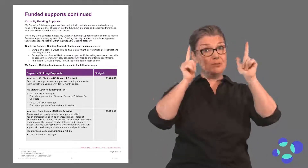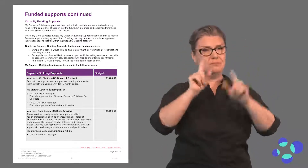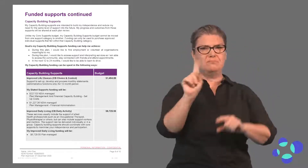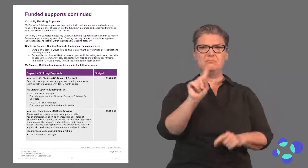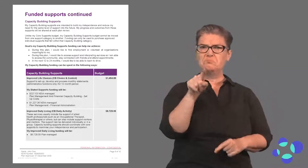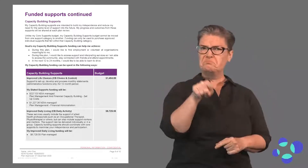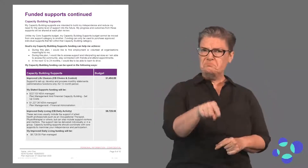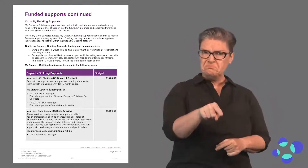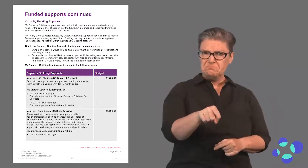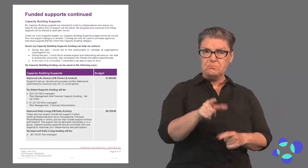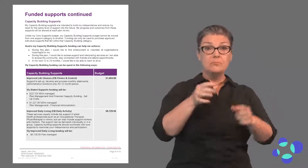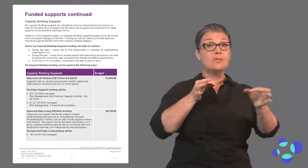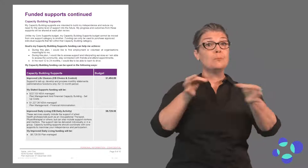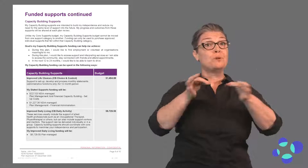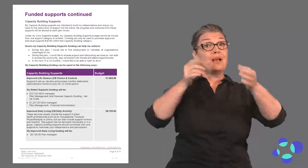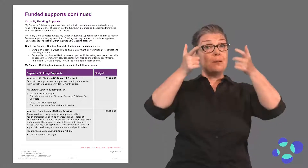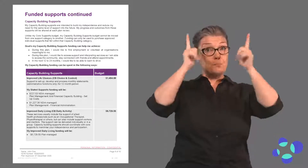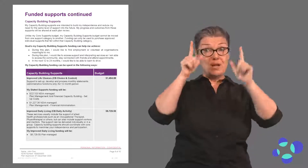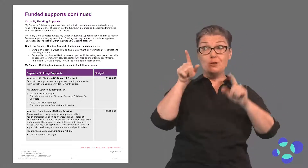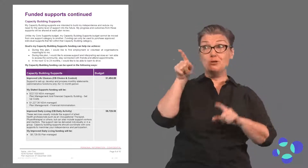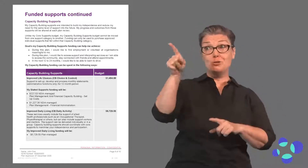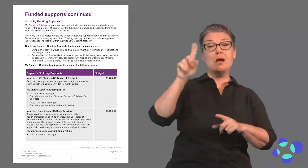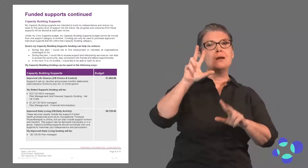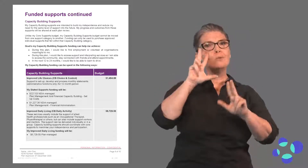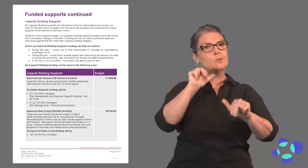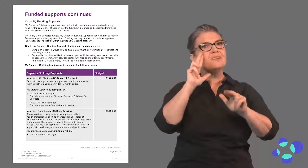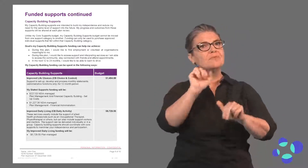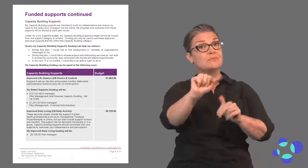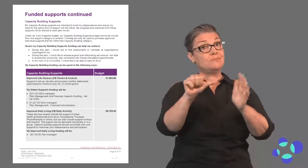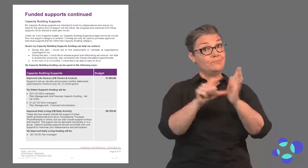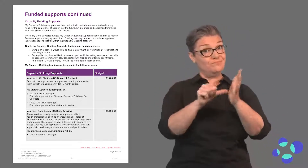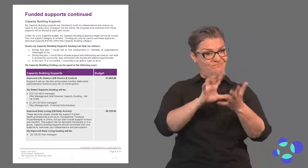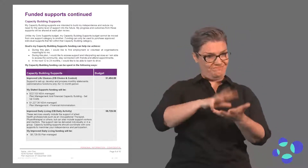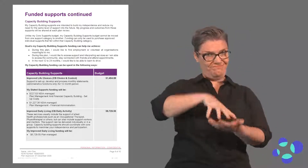Plan Management. Plan Management is a person